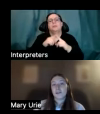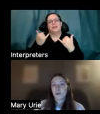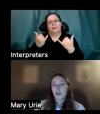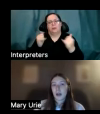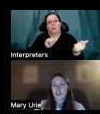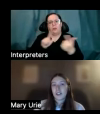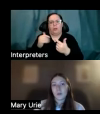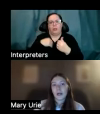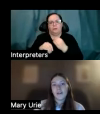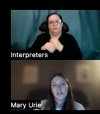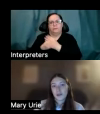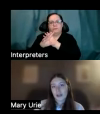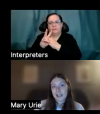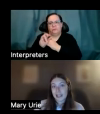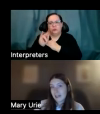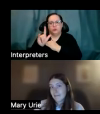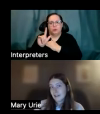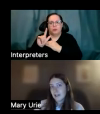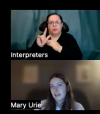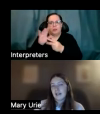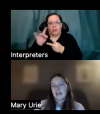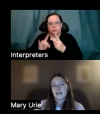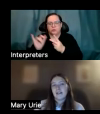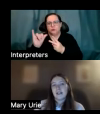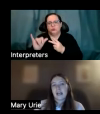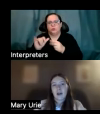virtual option as well. They stream it live. And they have